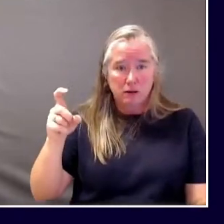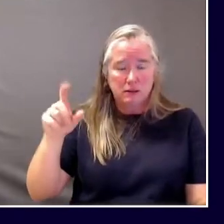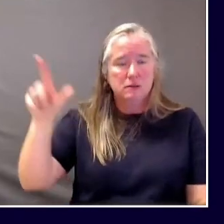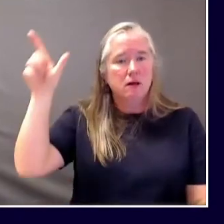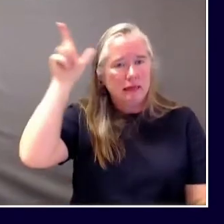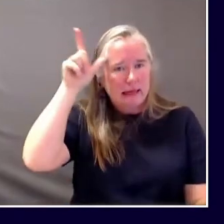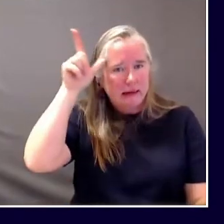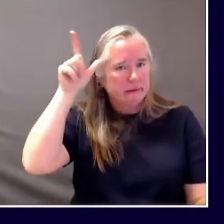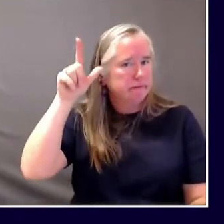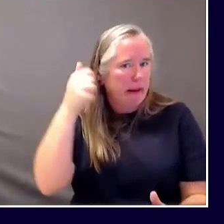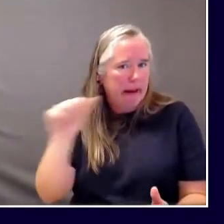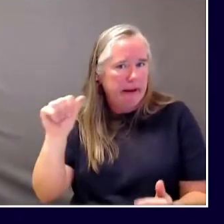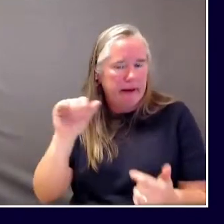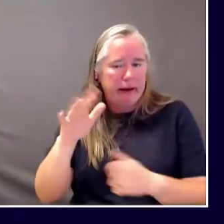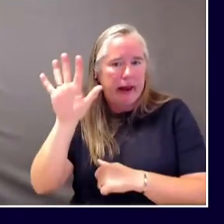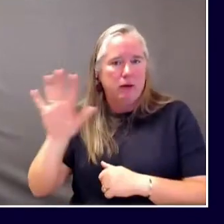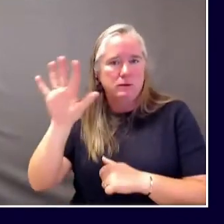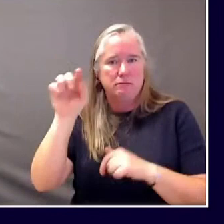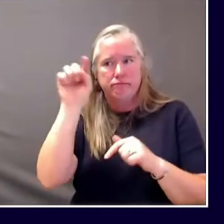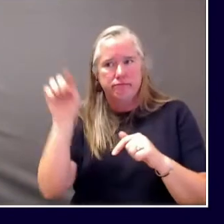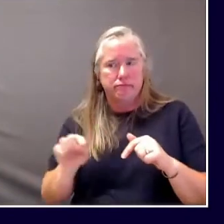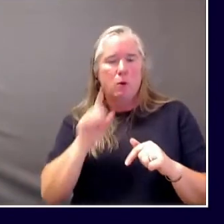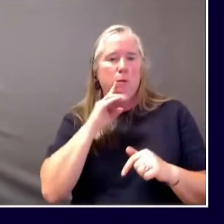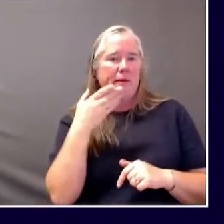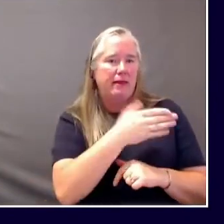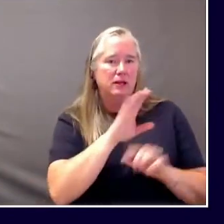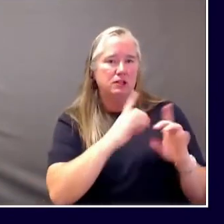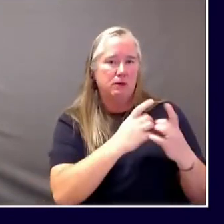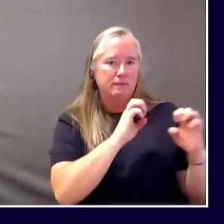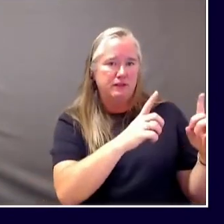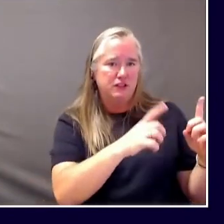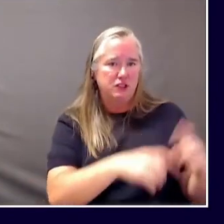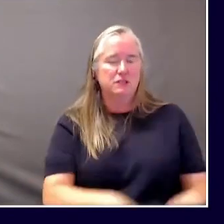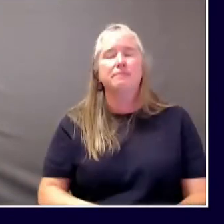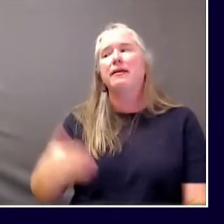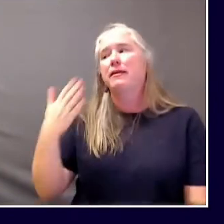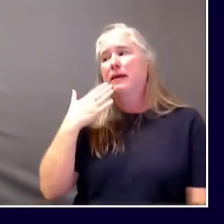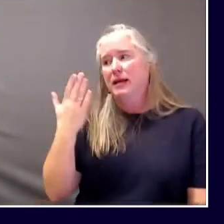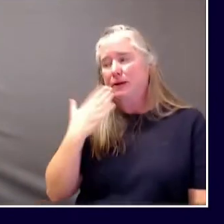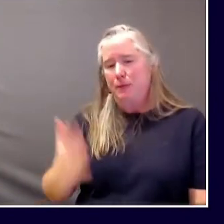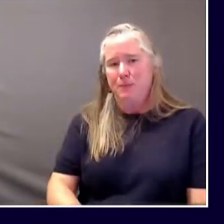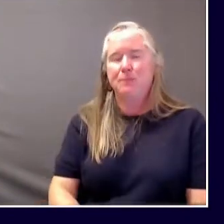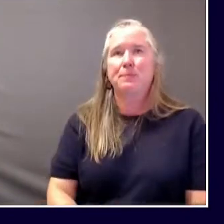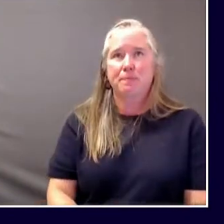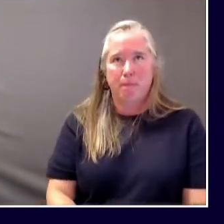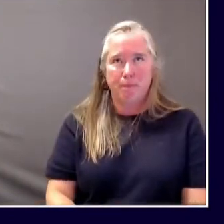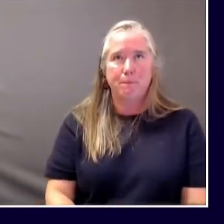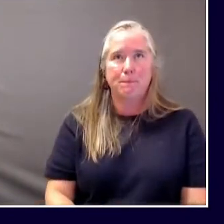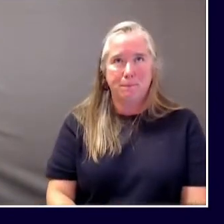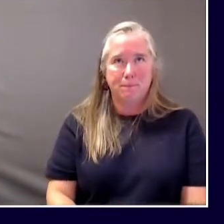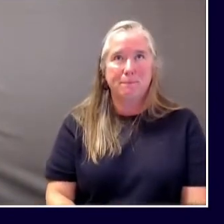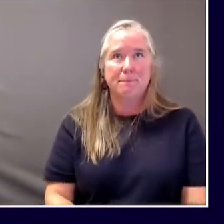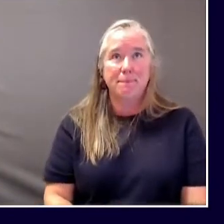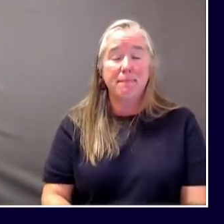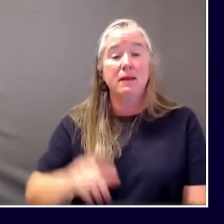would be the best place to check